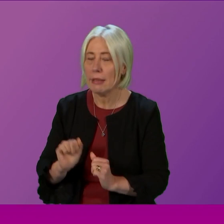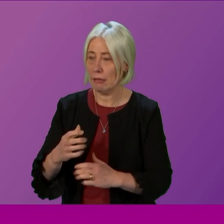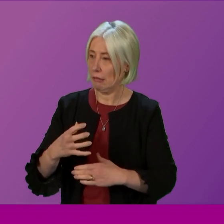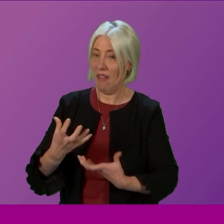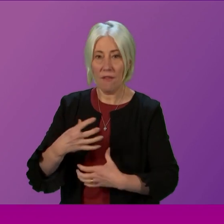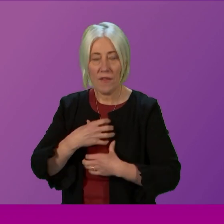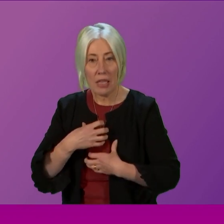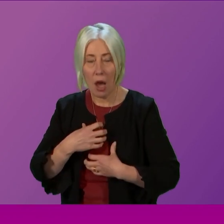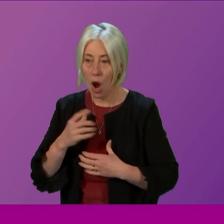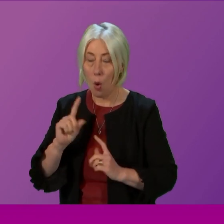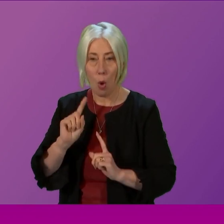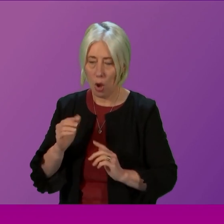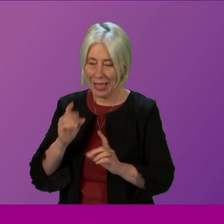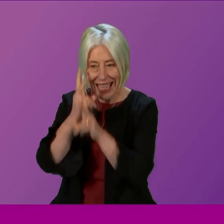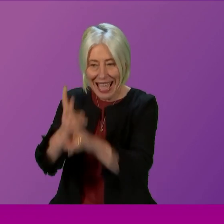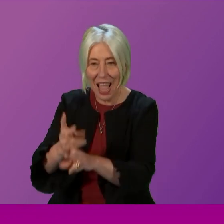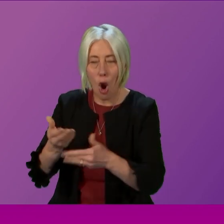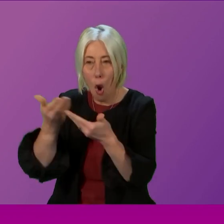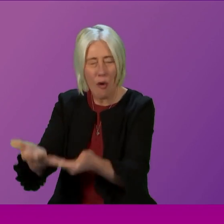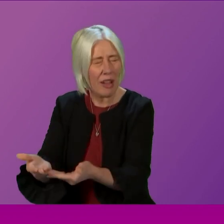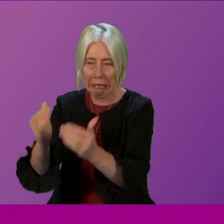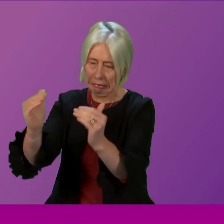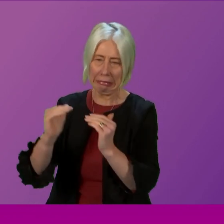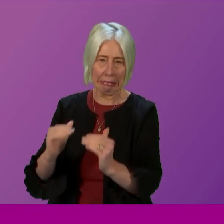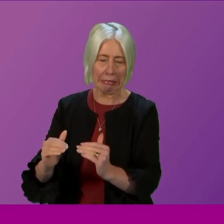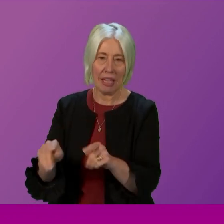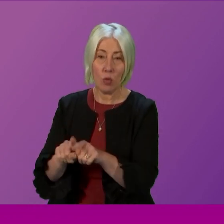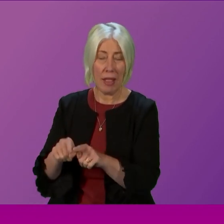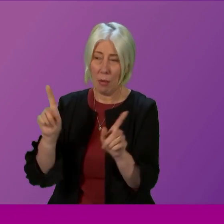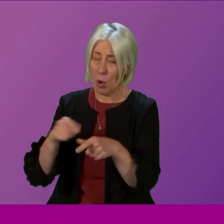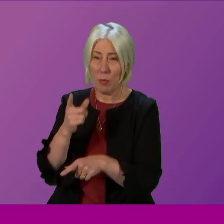levels of care that are being offered and their inability to provide care to those who need it.